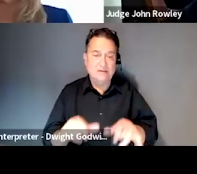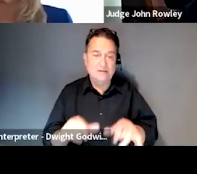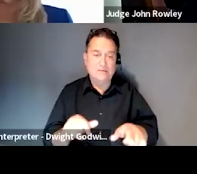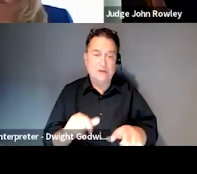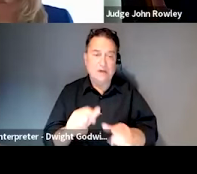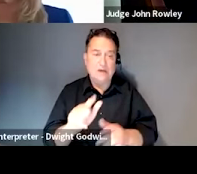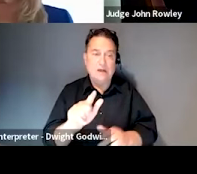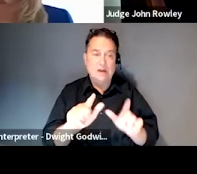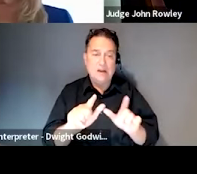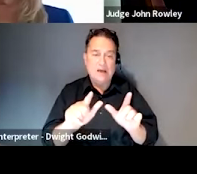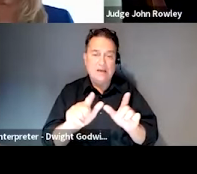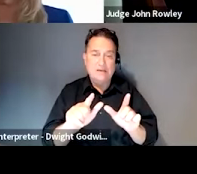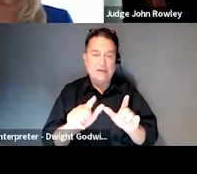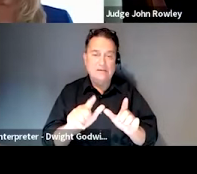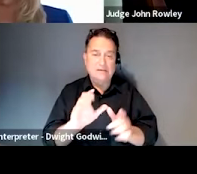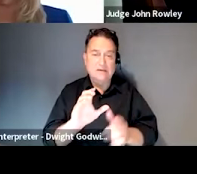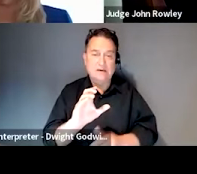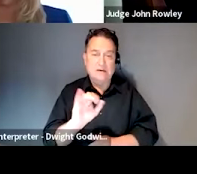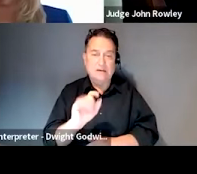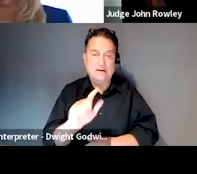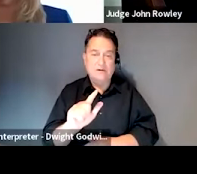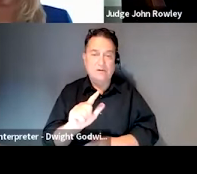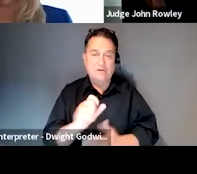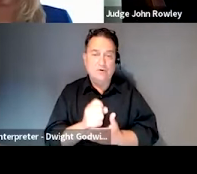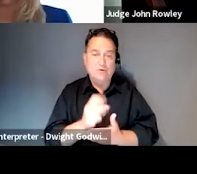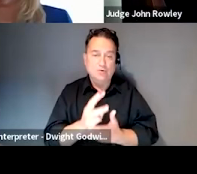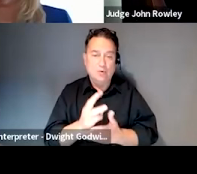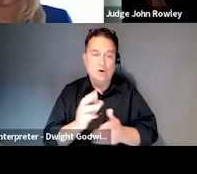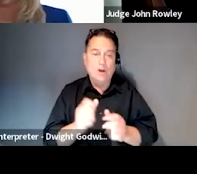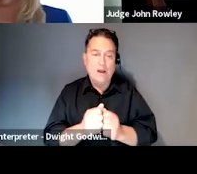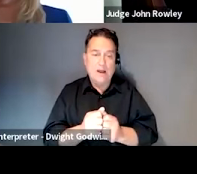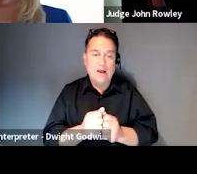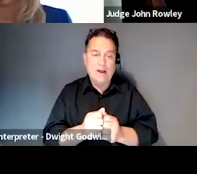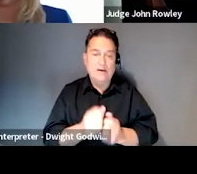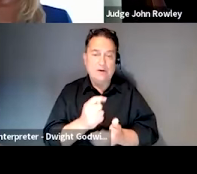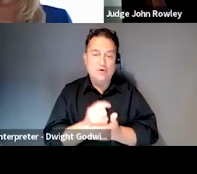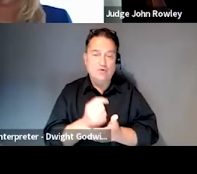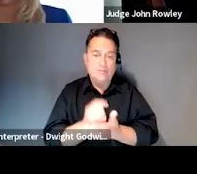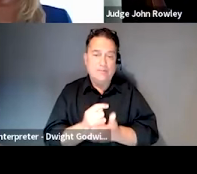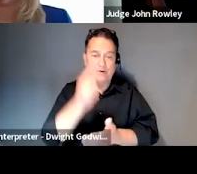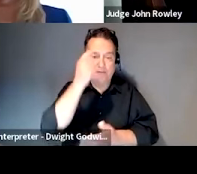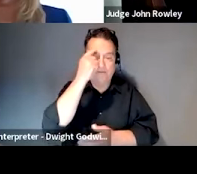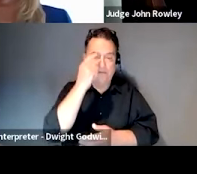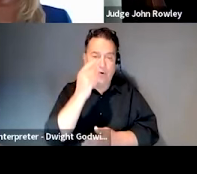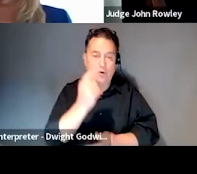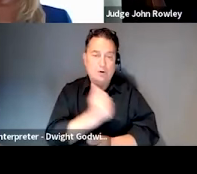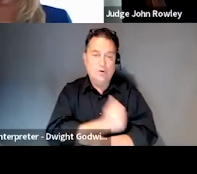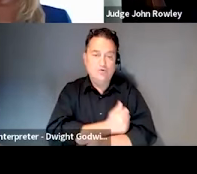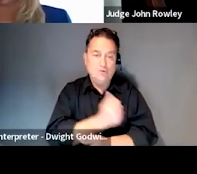and a certified addiction treatment counselor with the Addiction Counselor Certification Board of California.